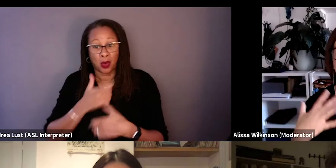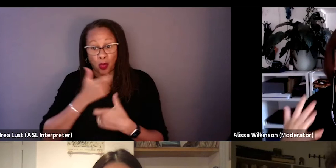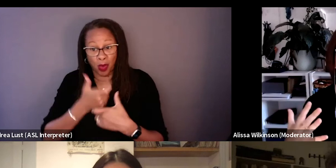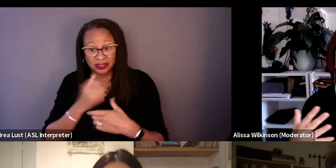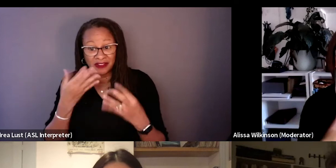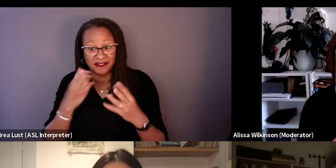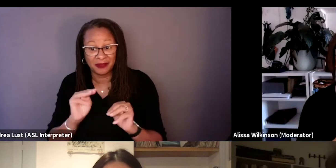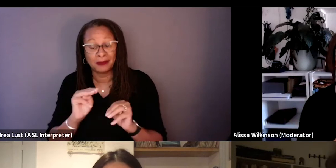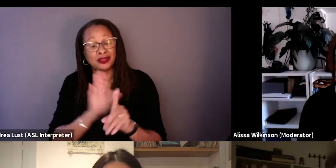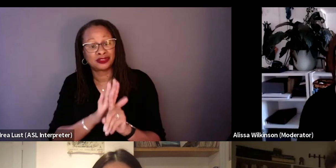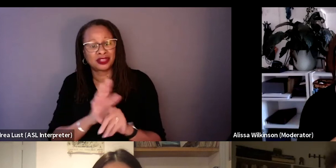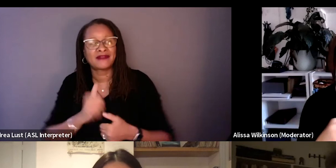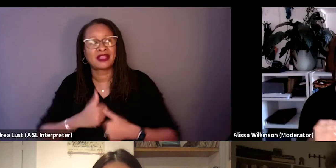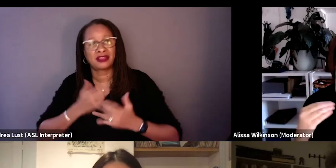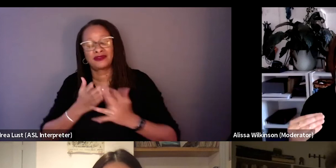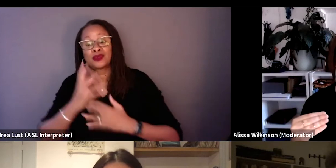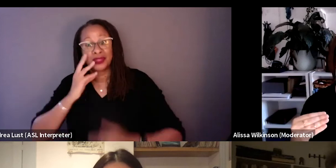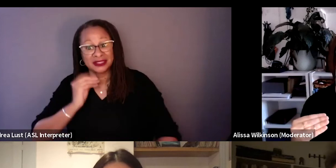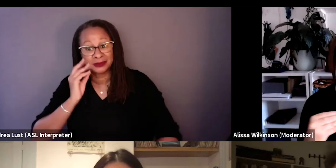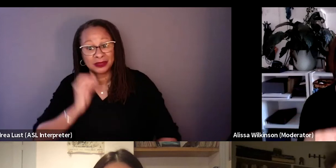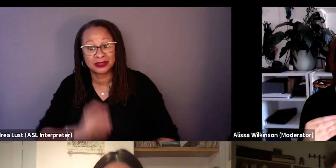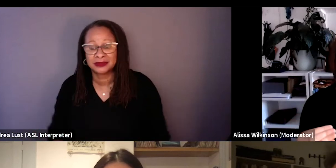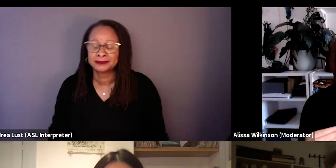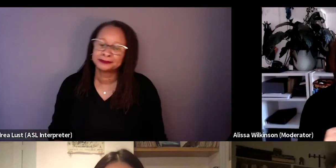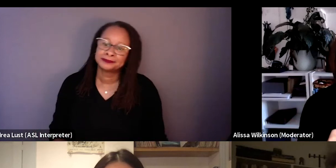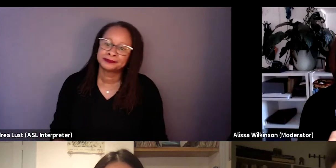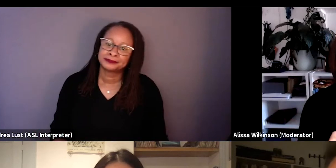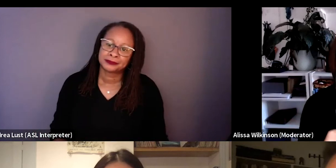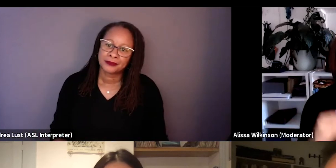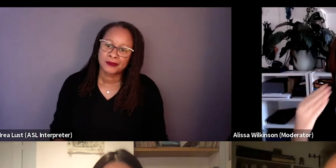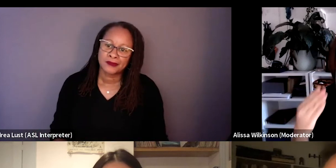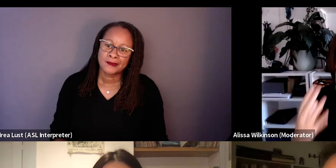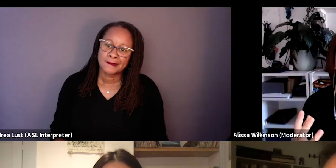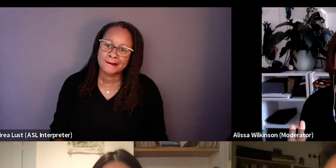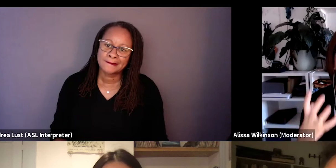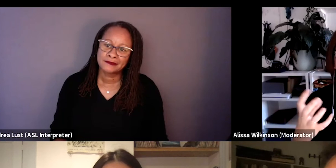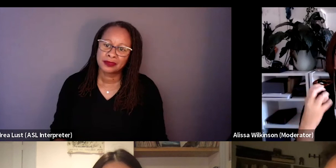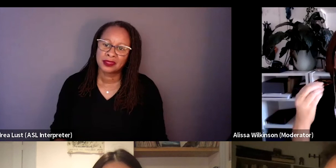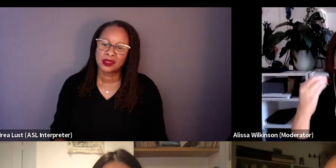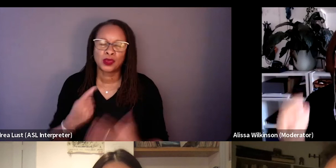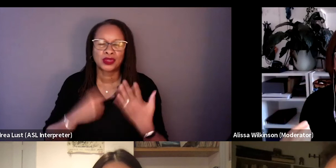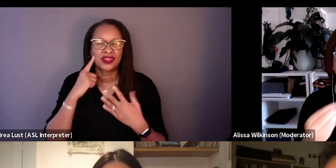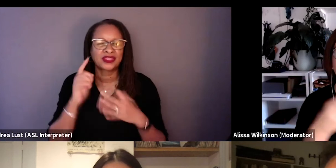having lived through this experience. What, what do you think the film is about? Like, you know, obviously we know